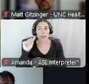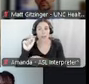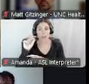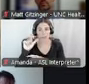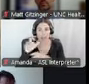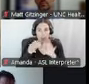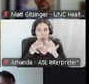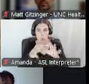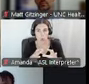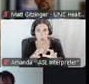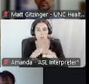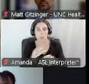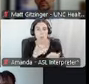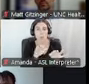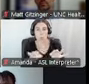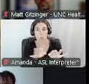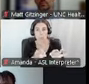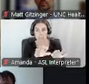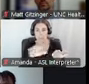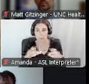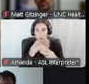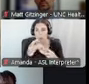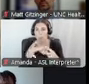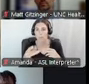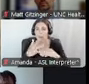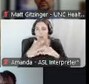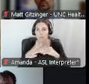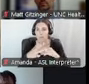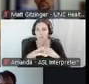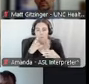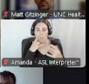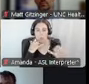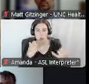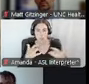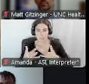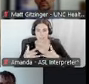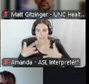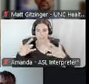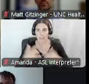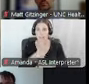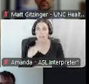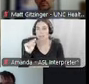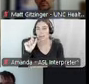and closed captioning options are available for today's event. American Sign Language interpreters